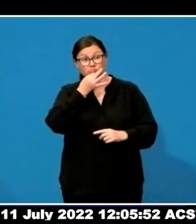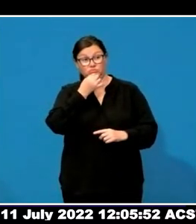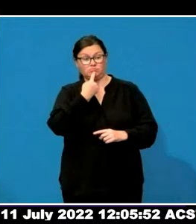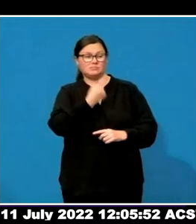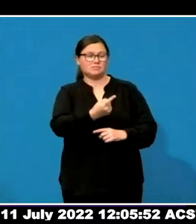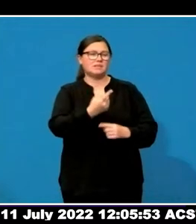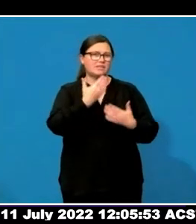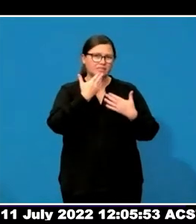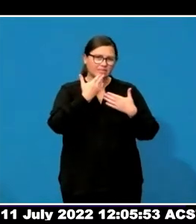today to give evidence.